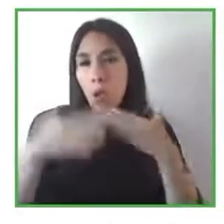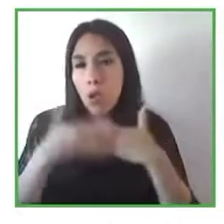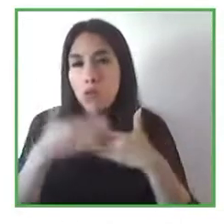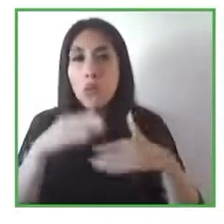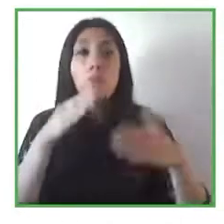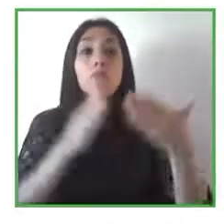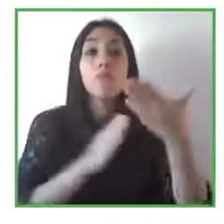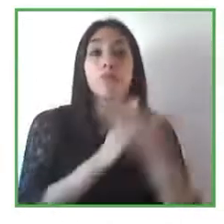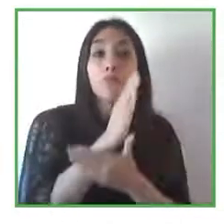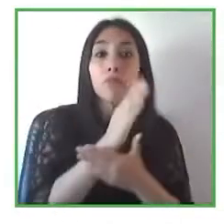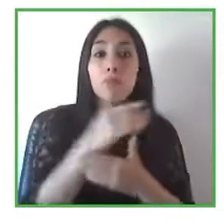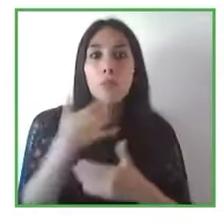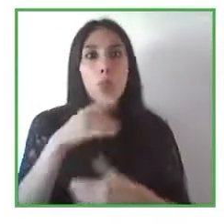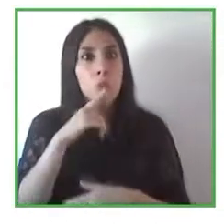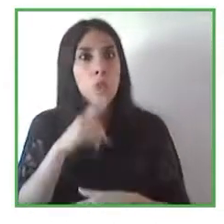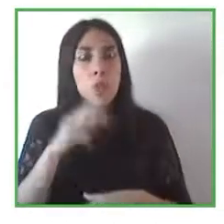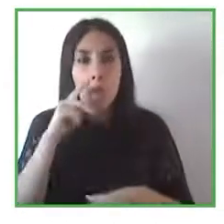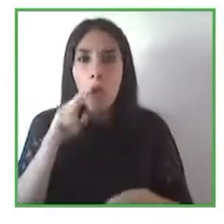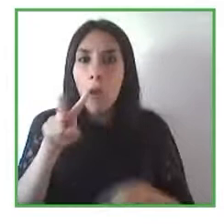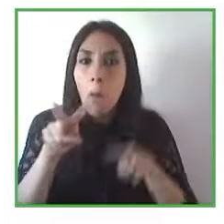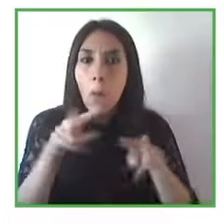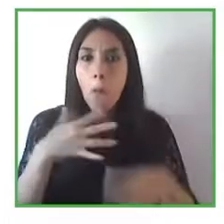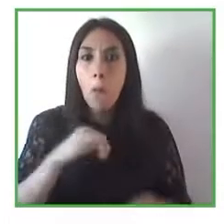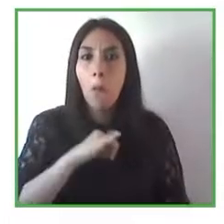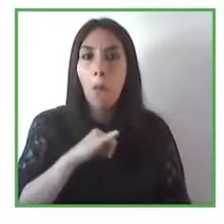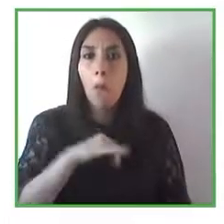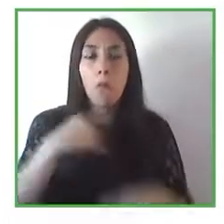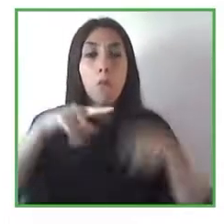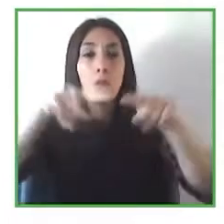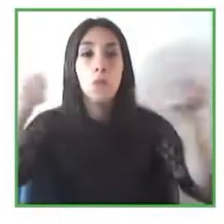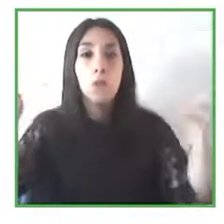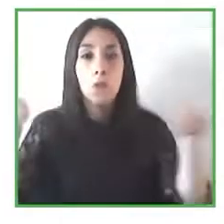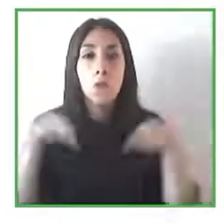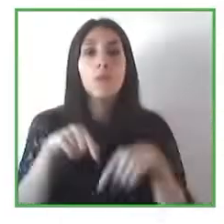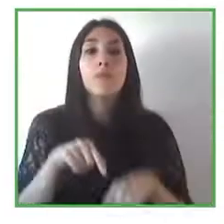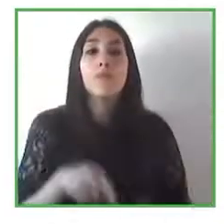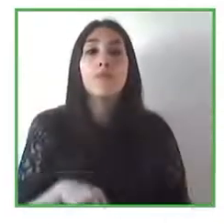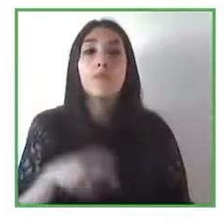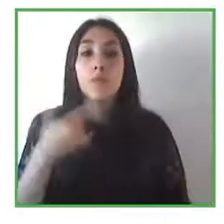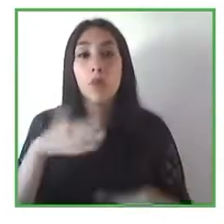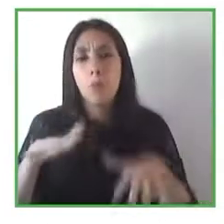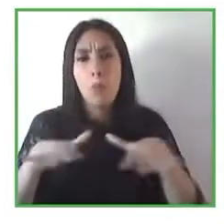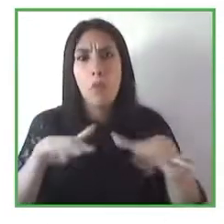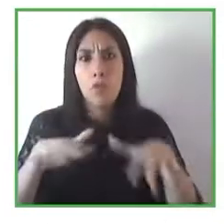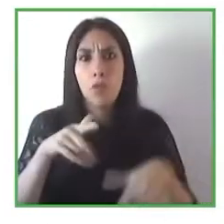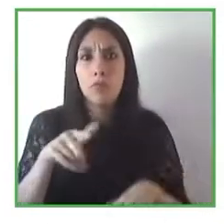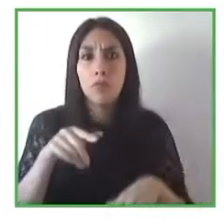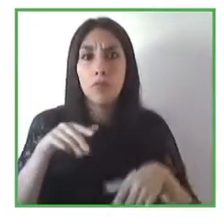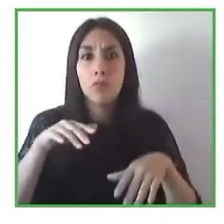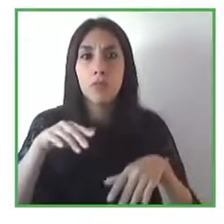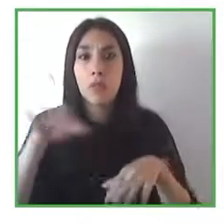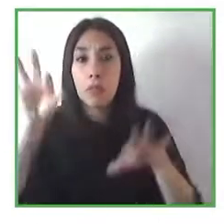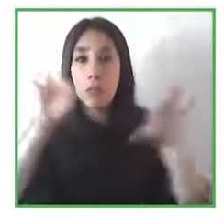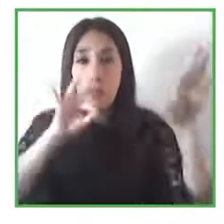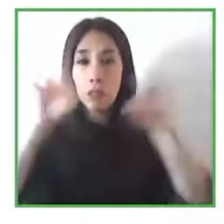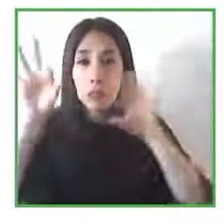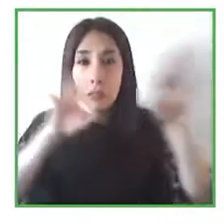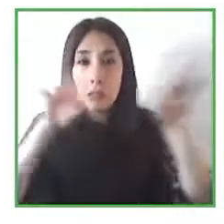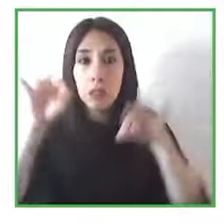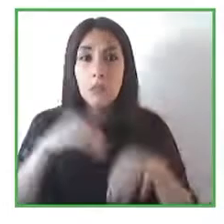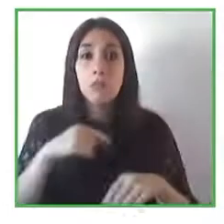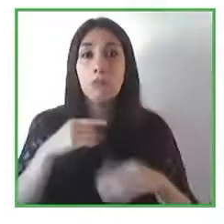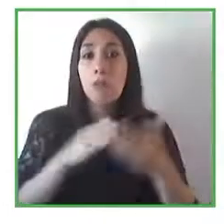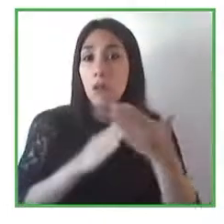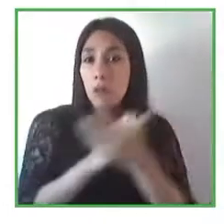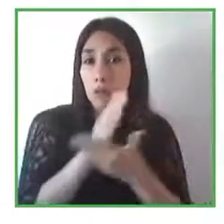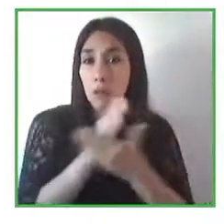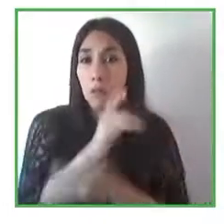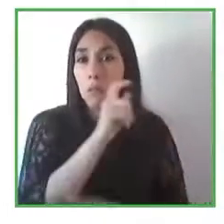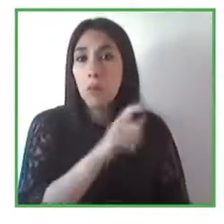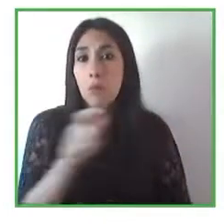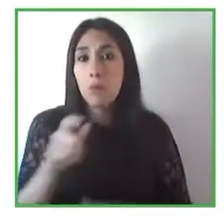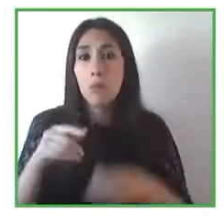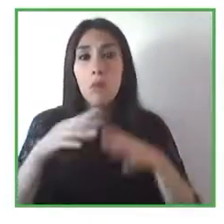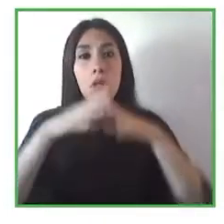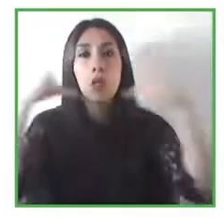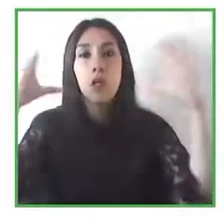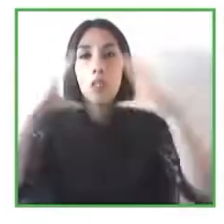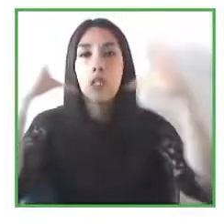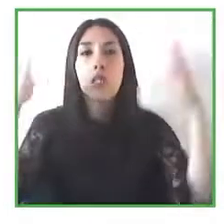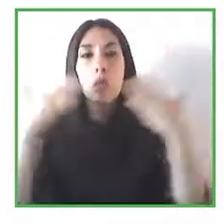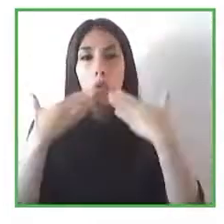and that incorporates all of these products and services for use by everyone thank you very much.